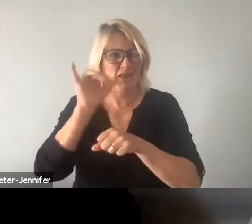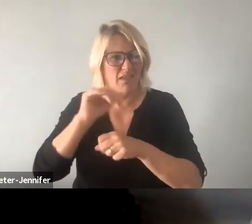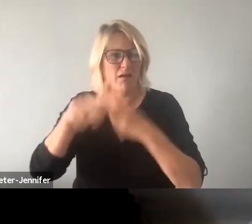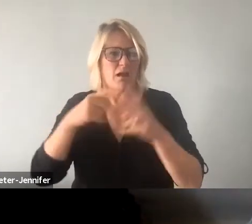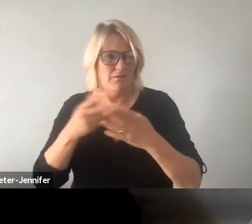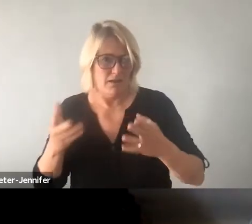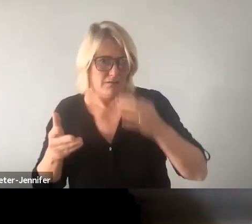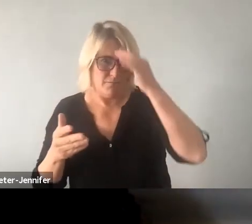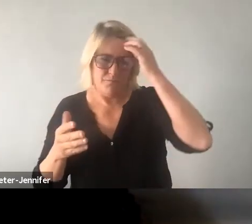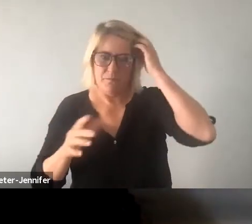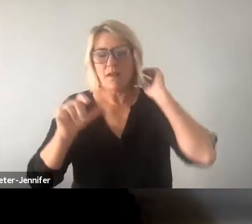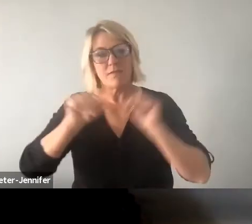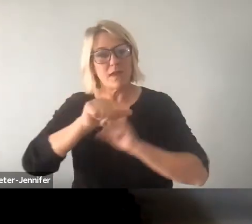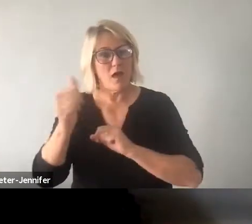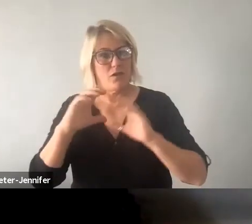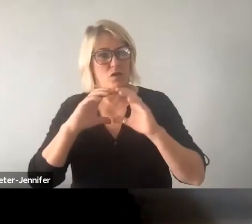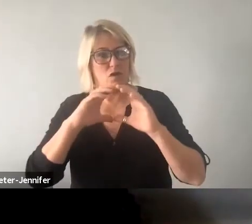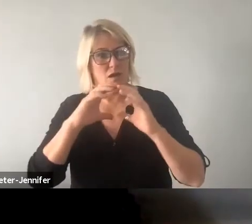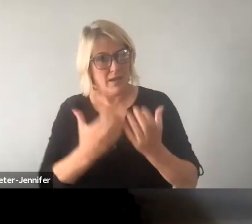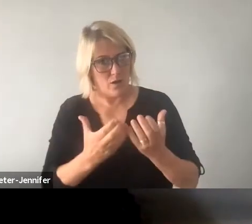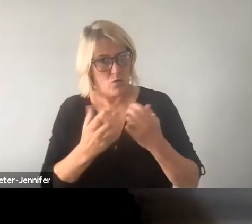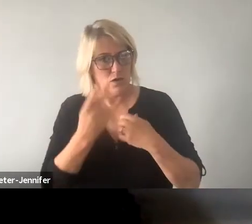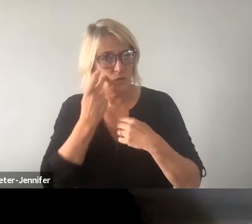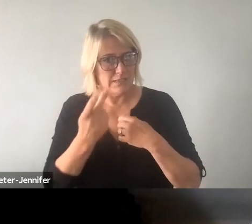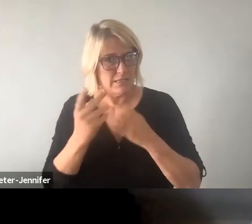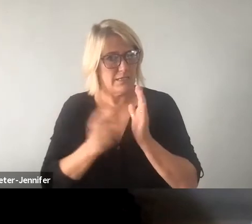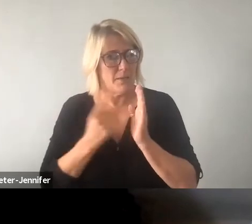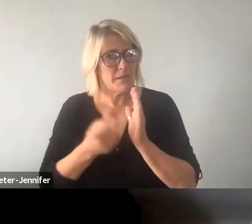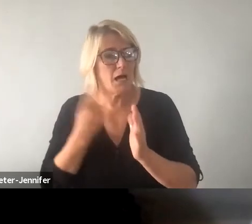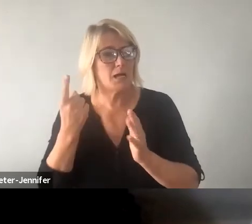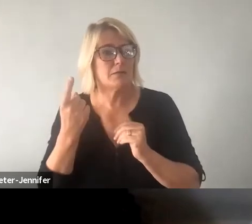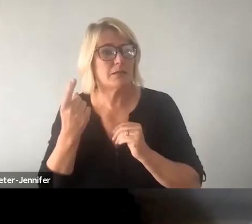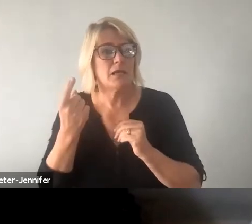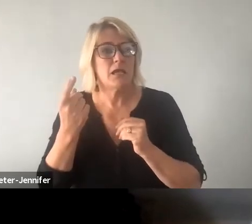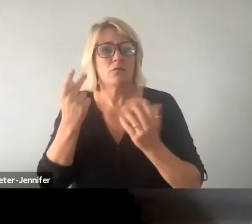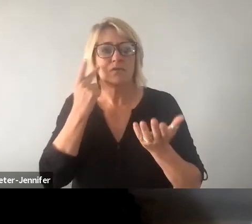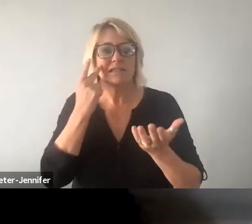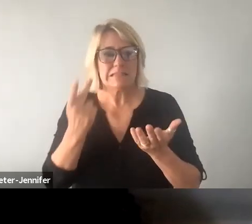in the workplace, they might need time off to go to appointments, things of that nature.